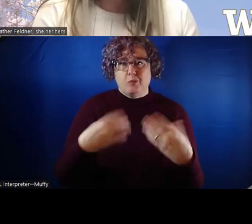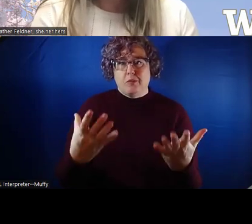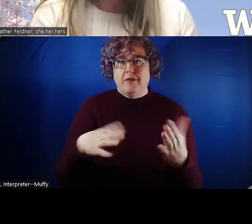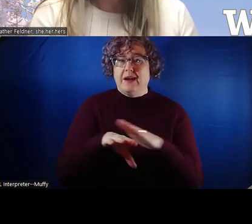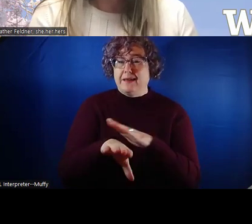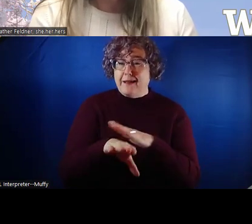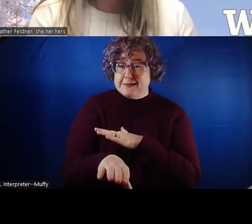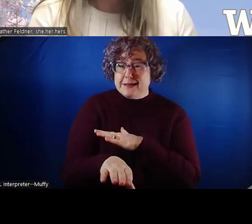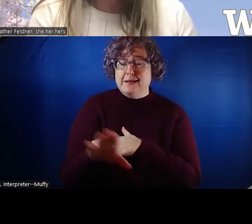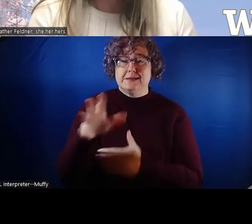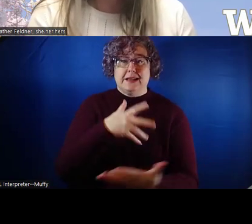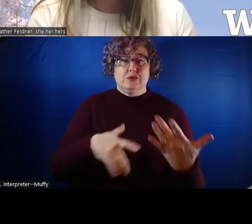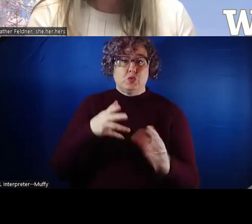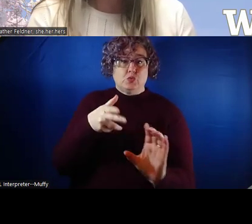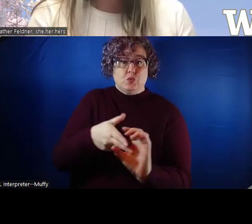and social participation opportunities.